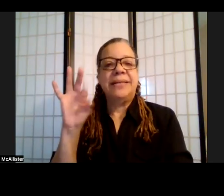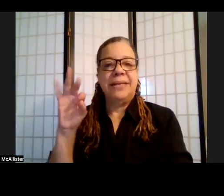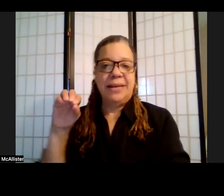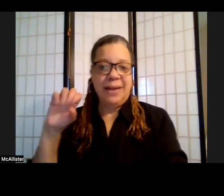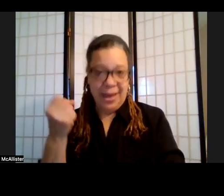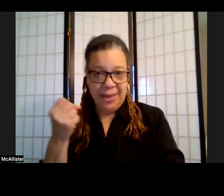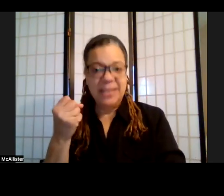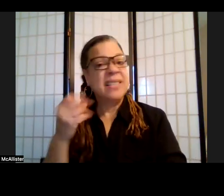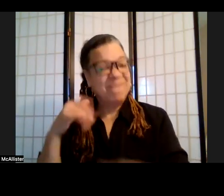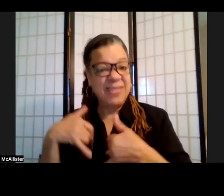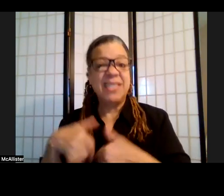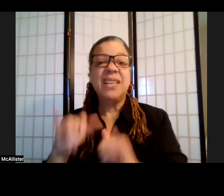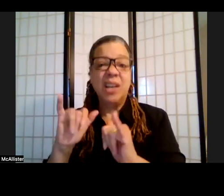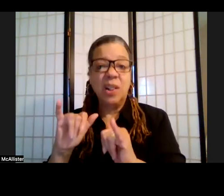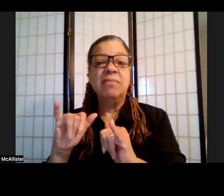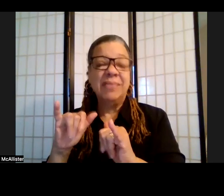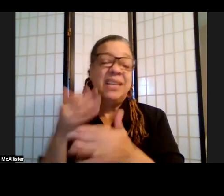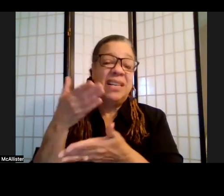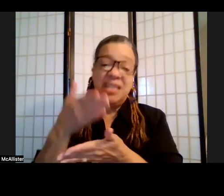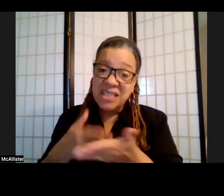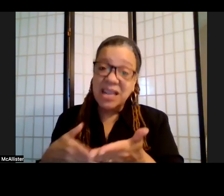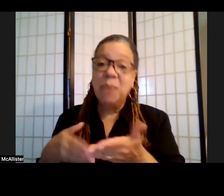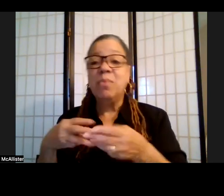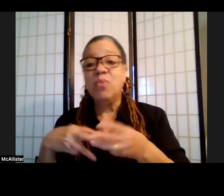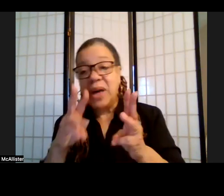continued in some ways, and in other not so obvious ways.